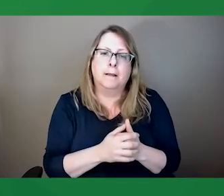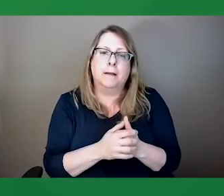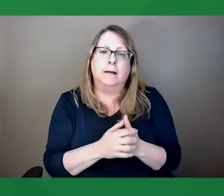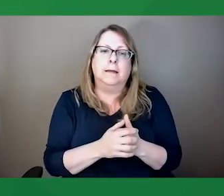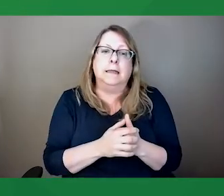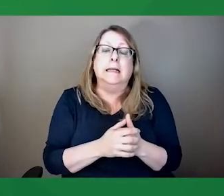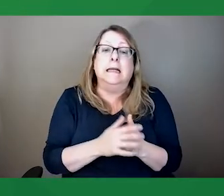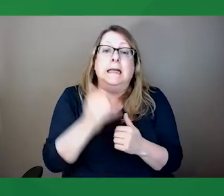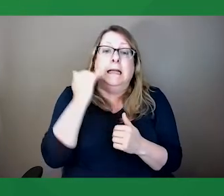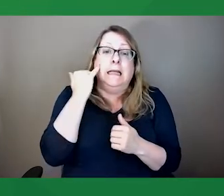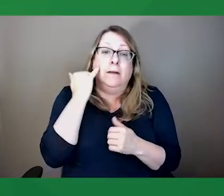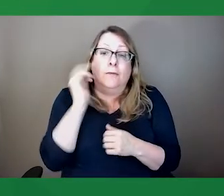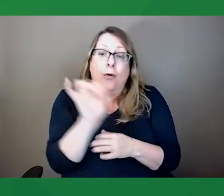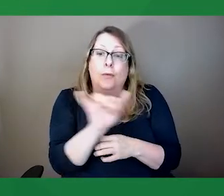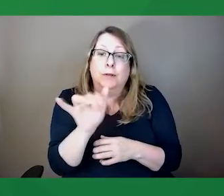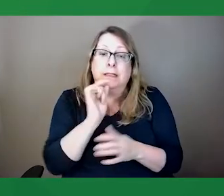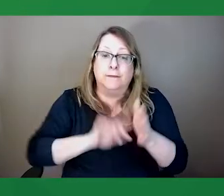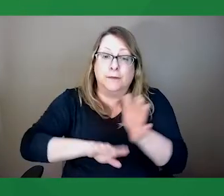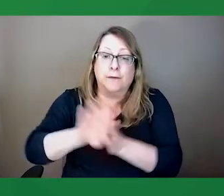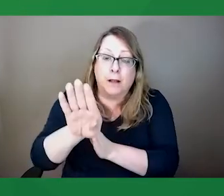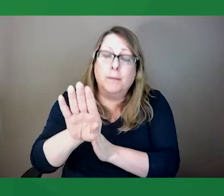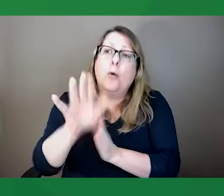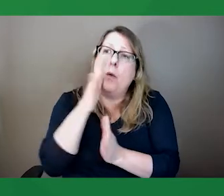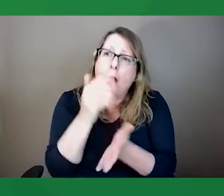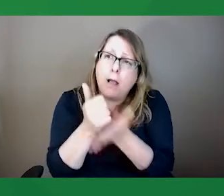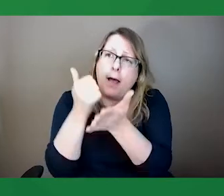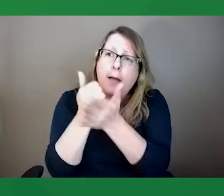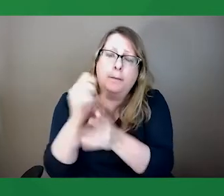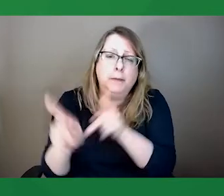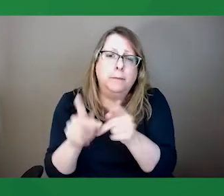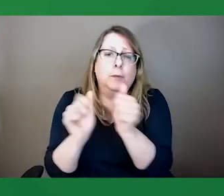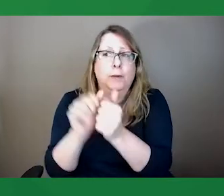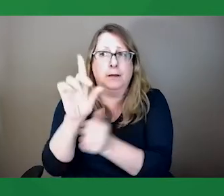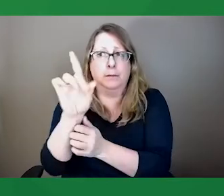it's not only going to help people with disabilities but it's going to help all users alike.